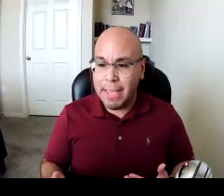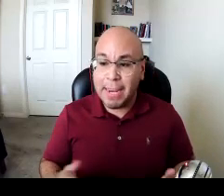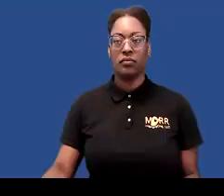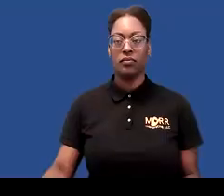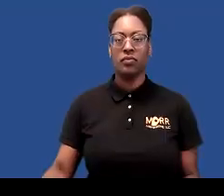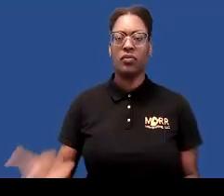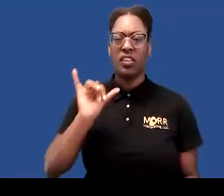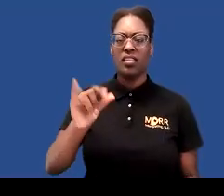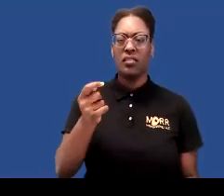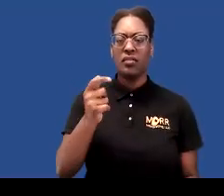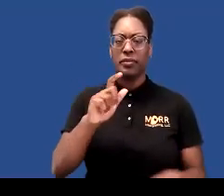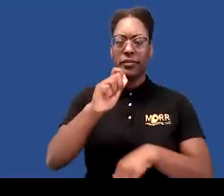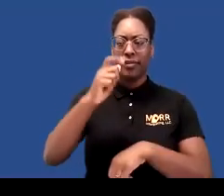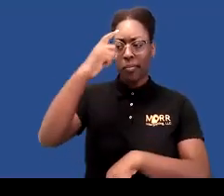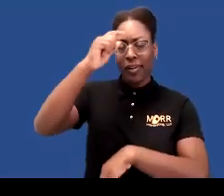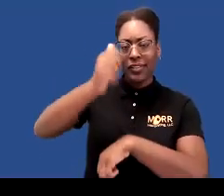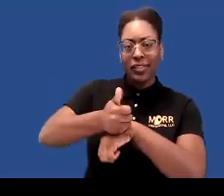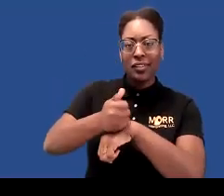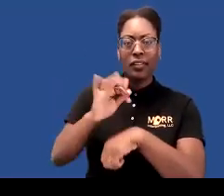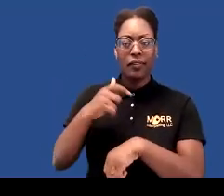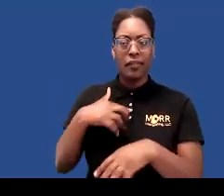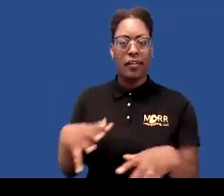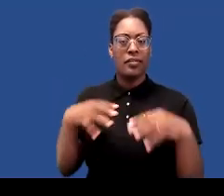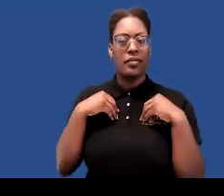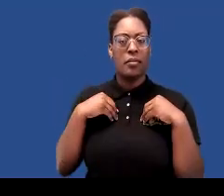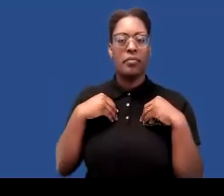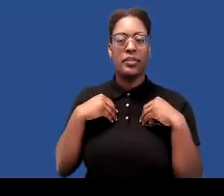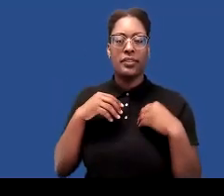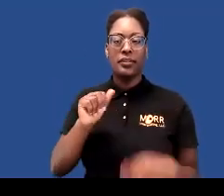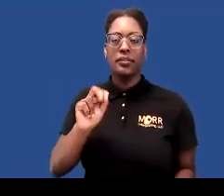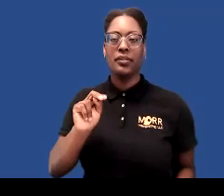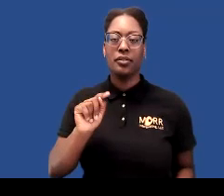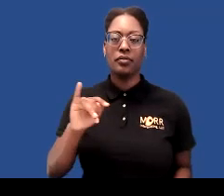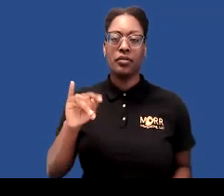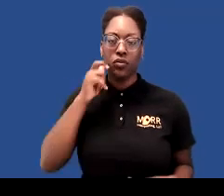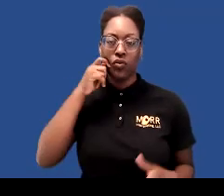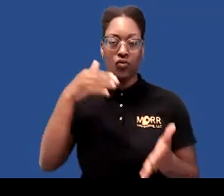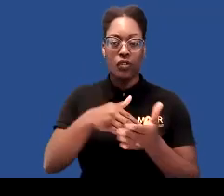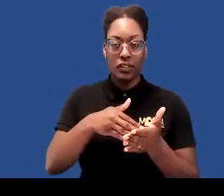in an antiracist comment if I adopt an antiracist mindset? Or are there specific features of antiracist comments